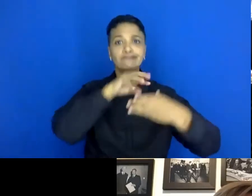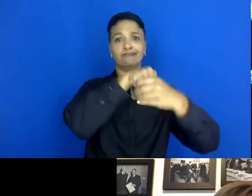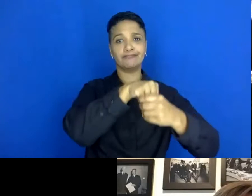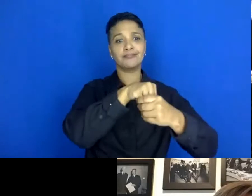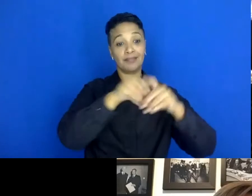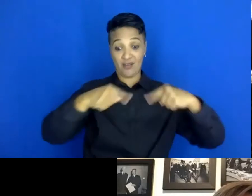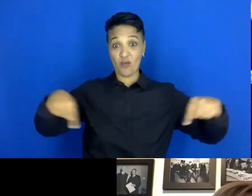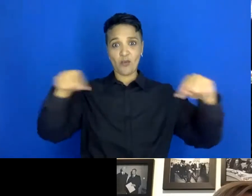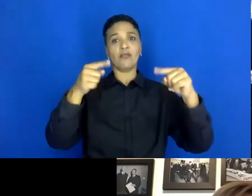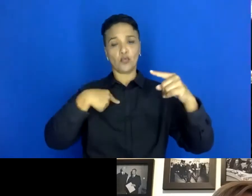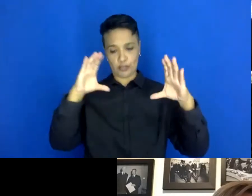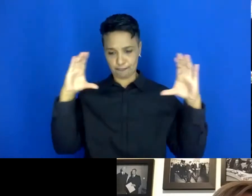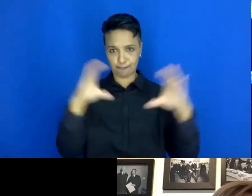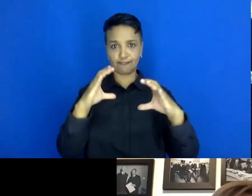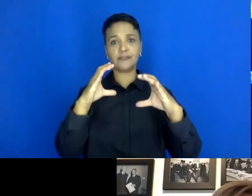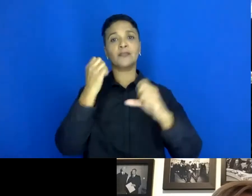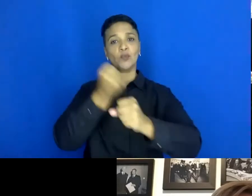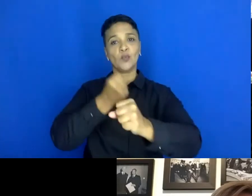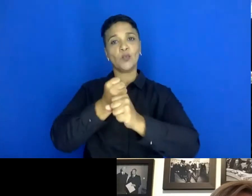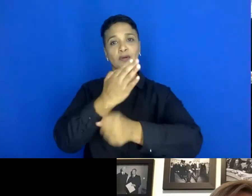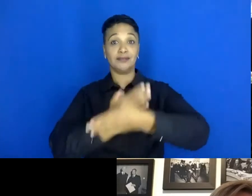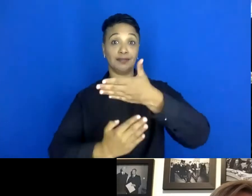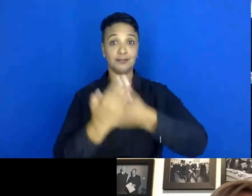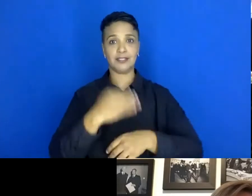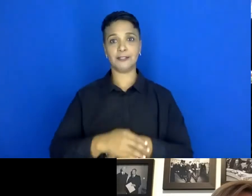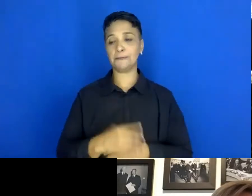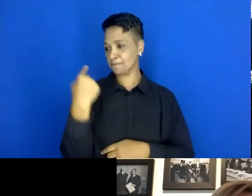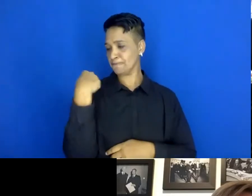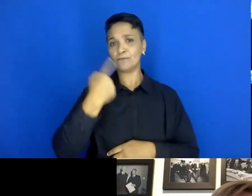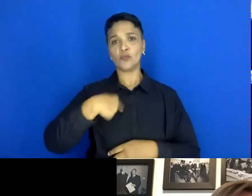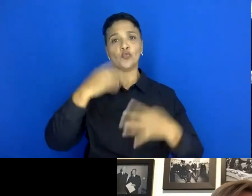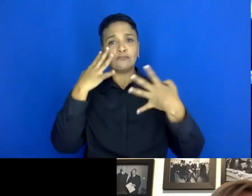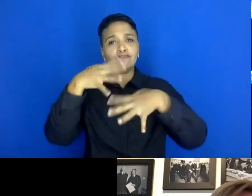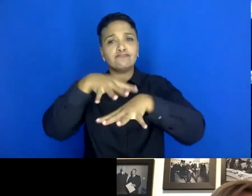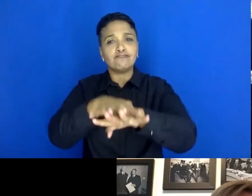we have recently started implementing an intersectional lens to our development policy